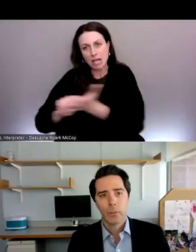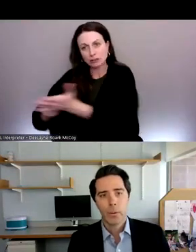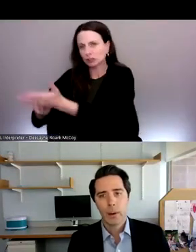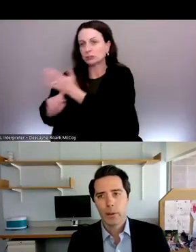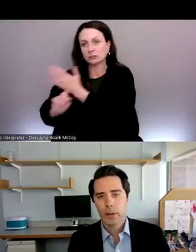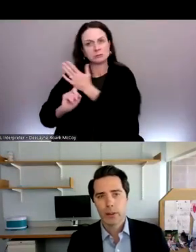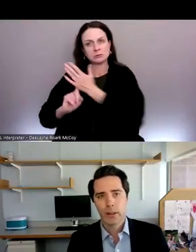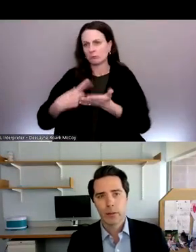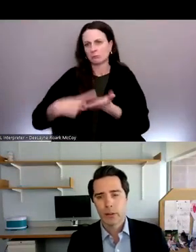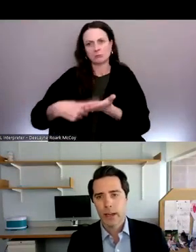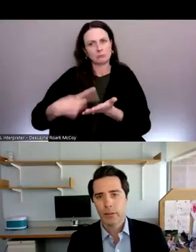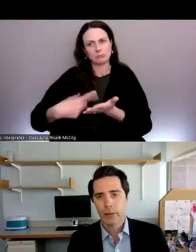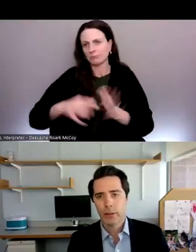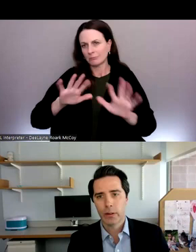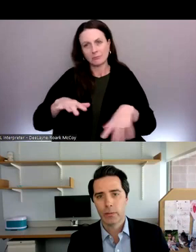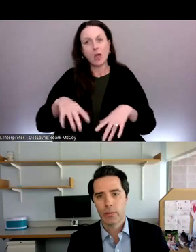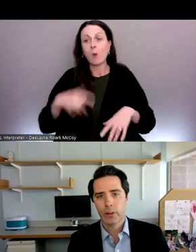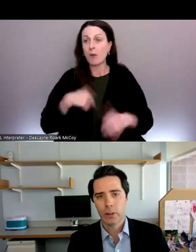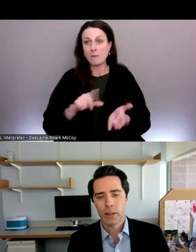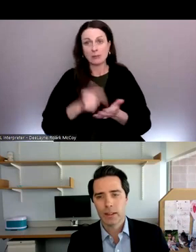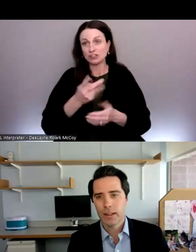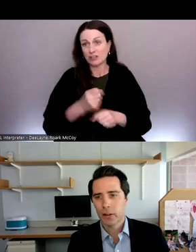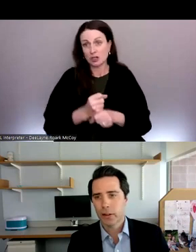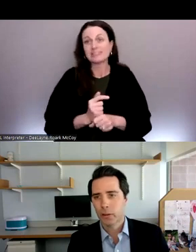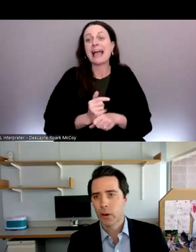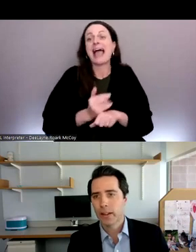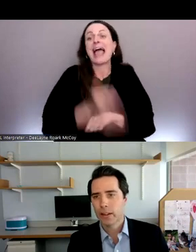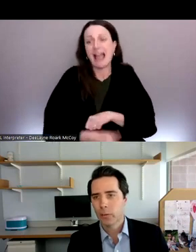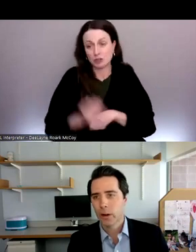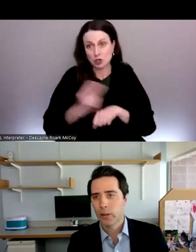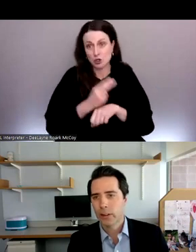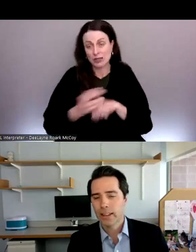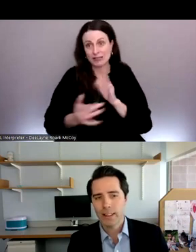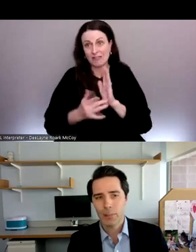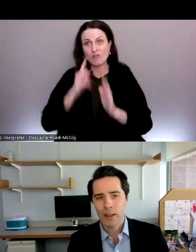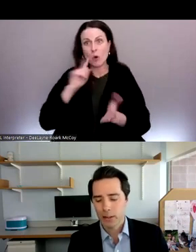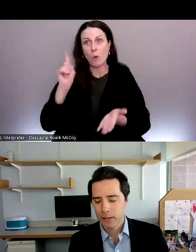we published several years after the